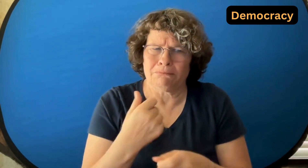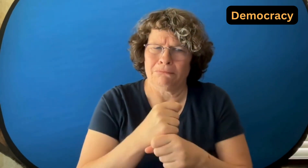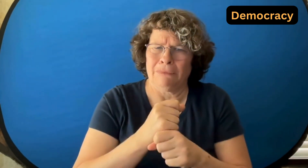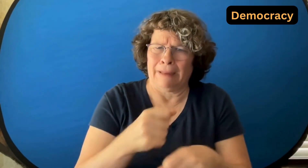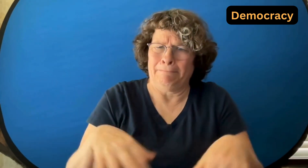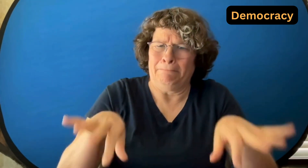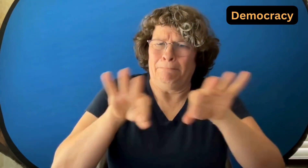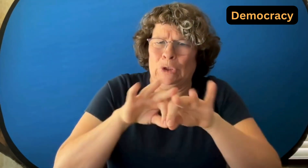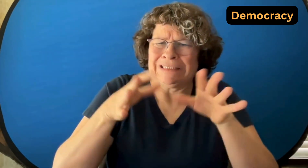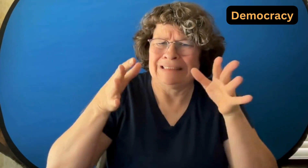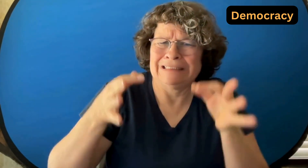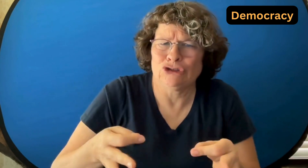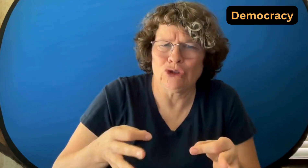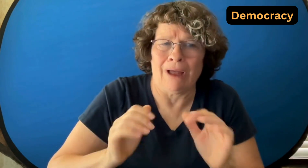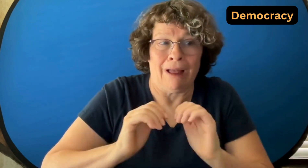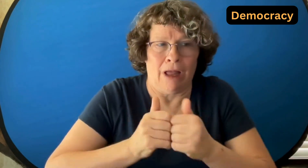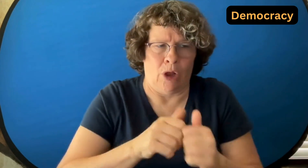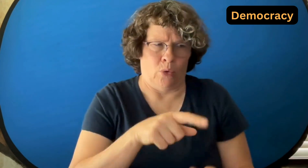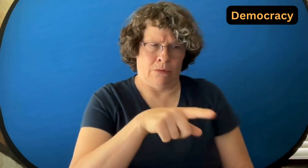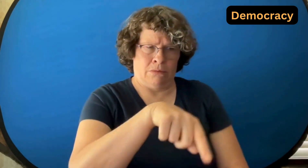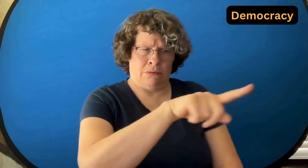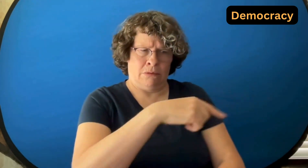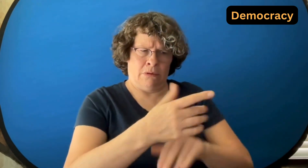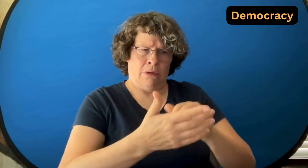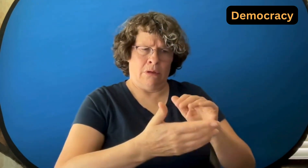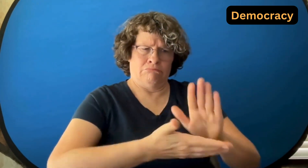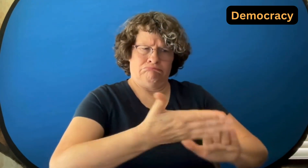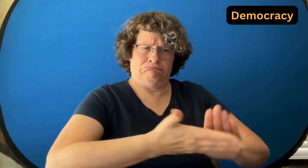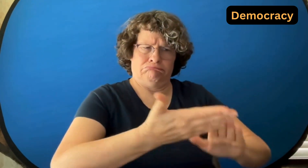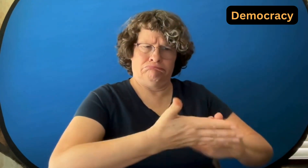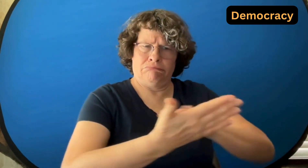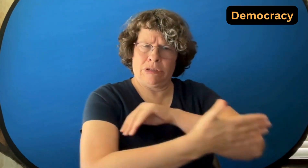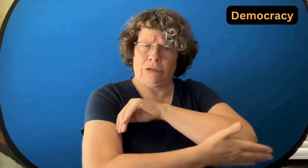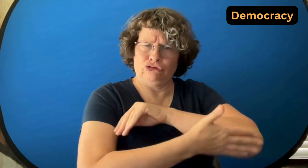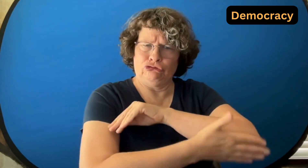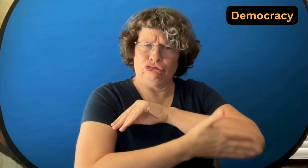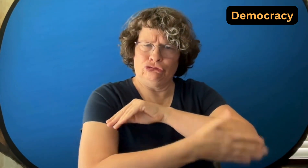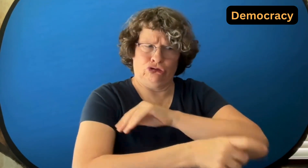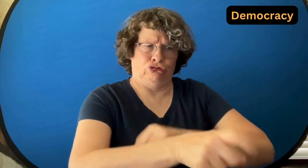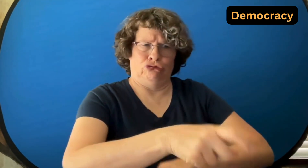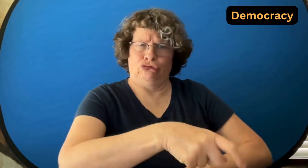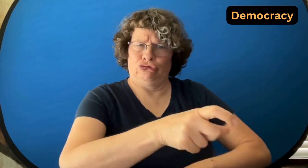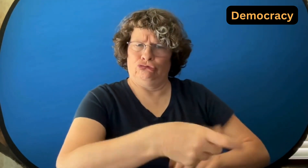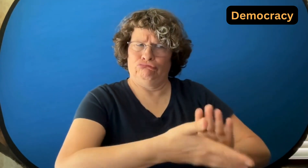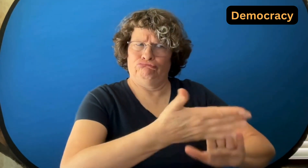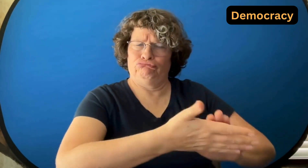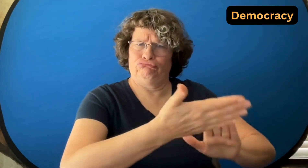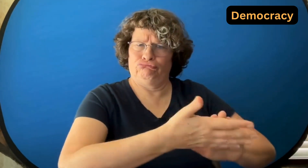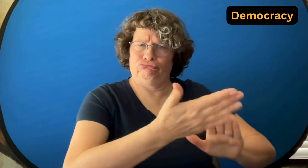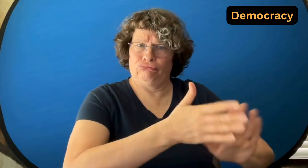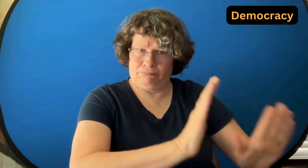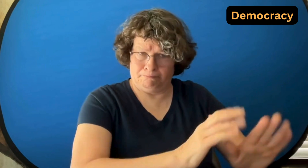and make important decisions about how the country should be run.